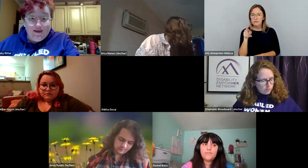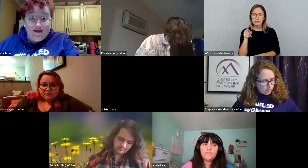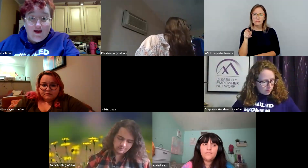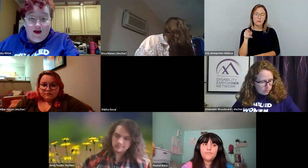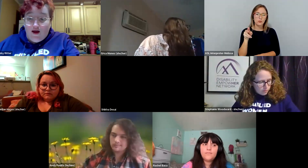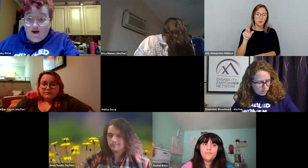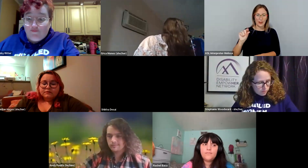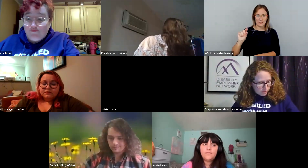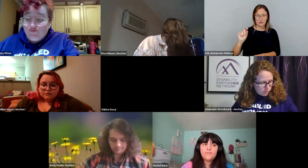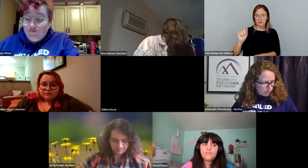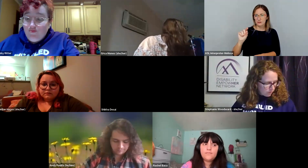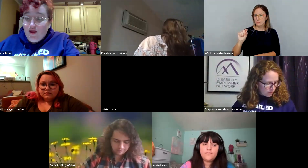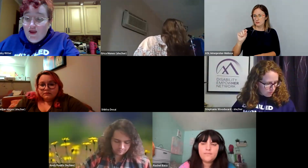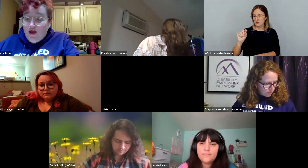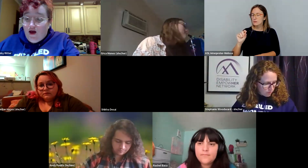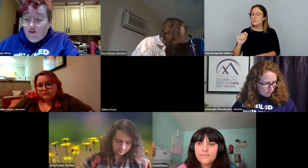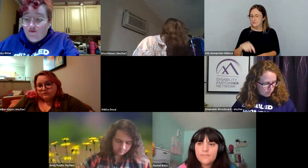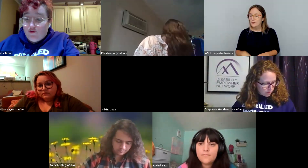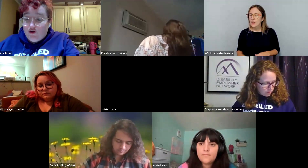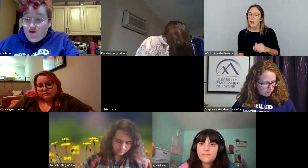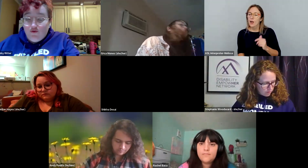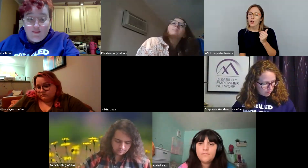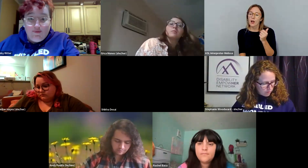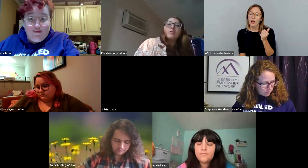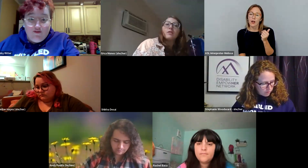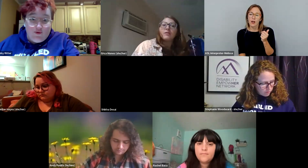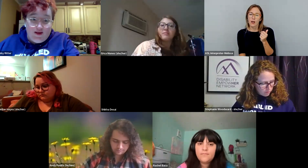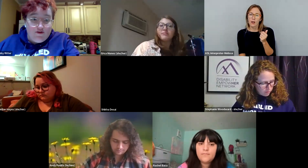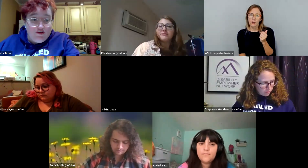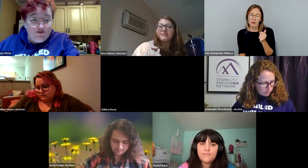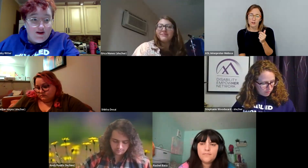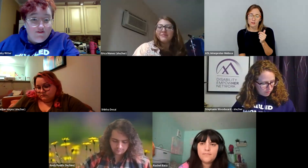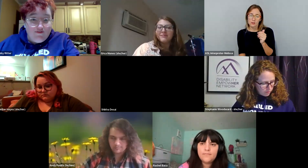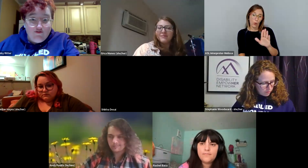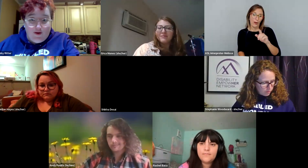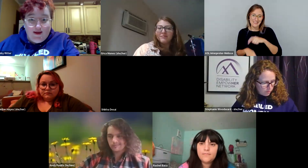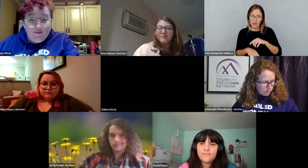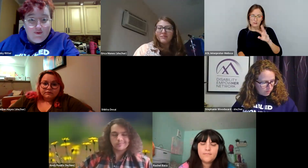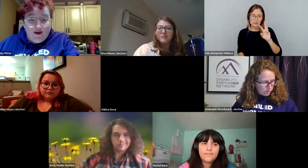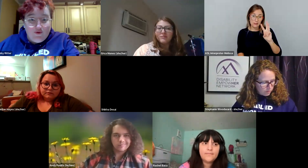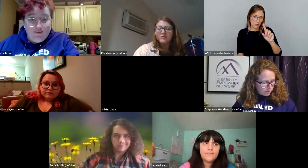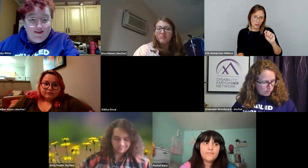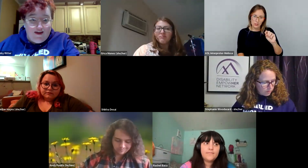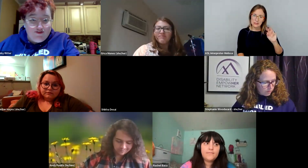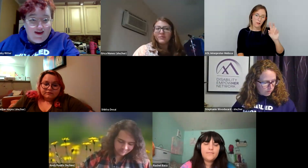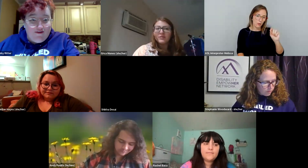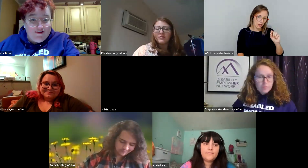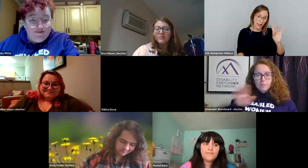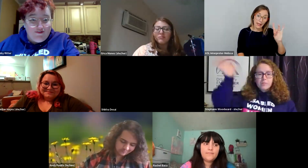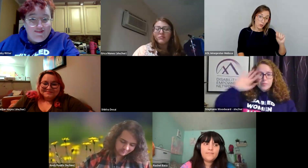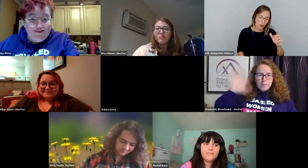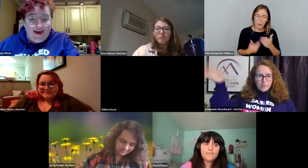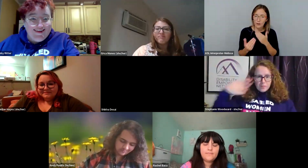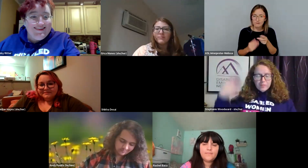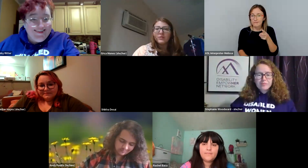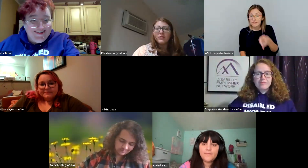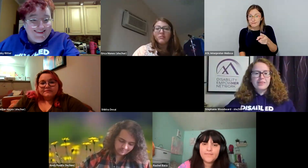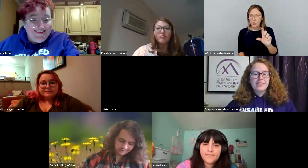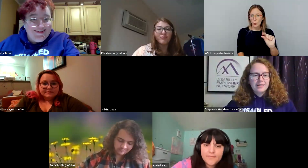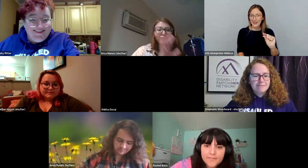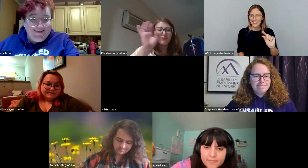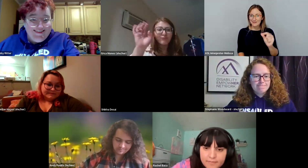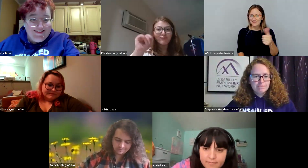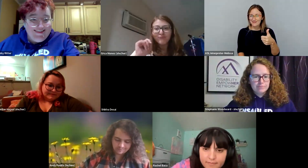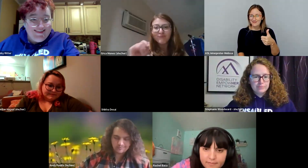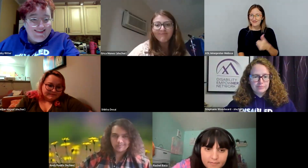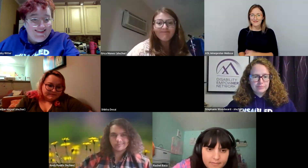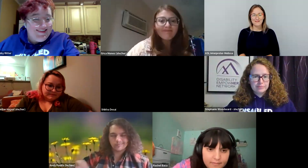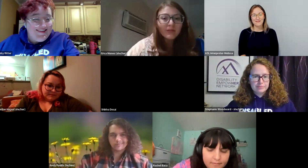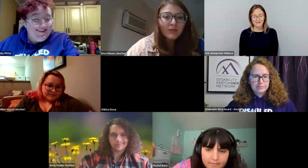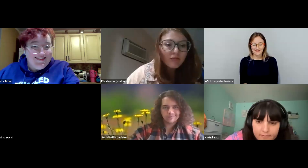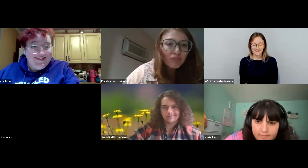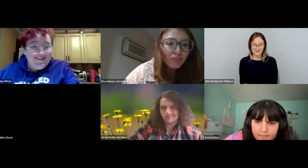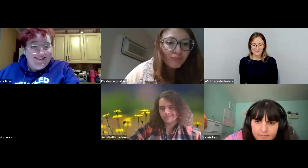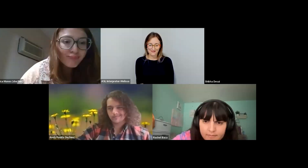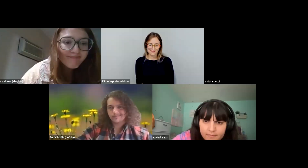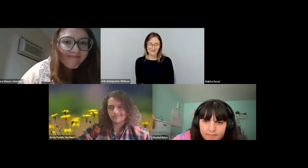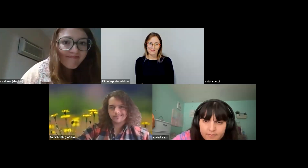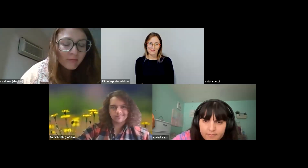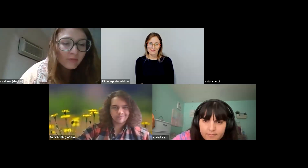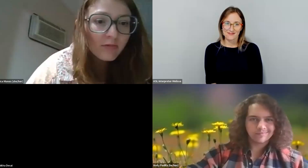On that lovely note, let's take a 10 minute break, and we will